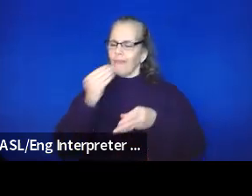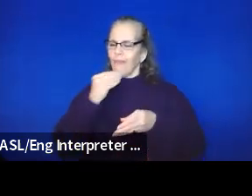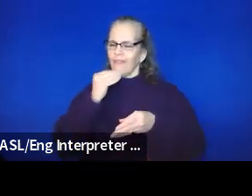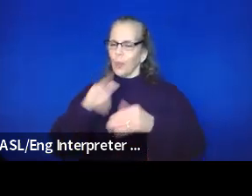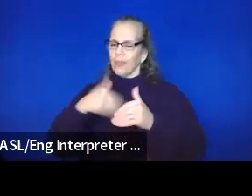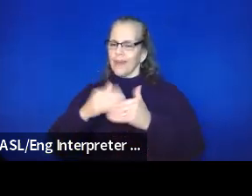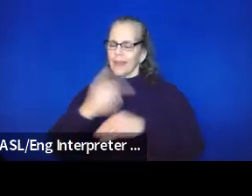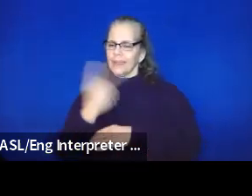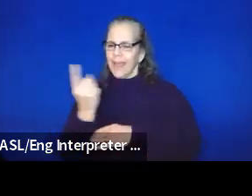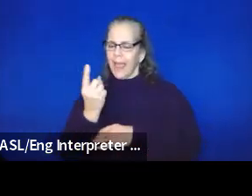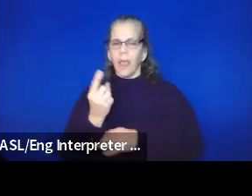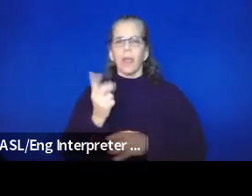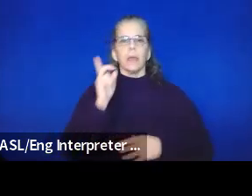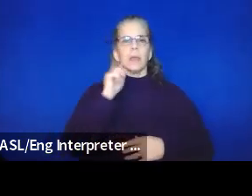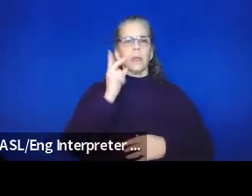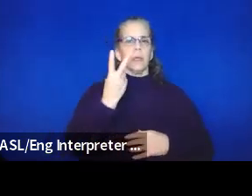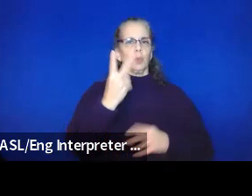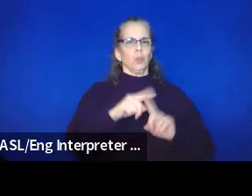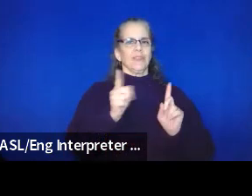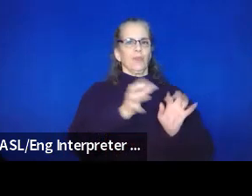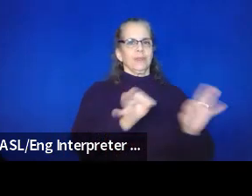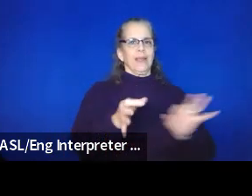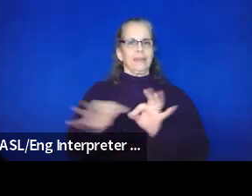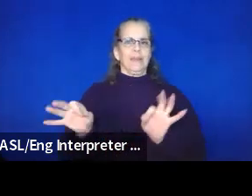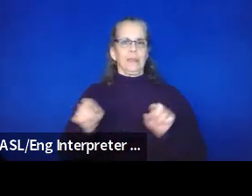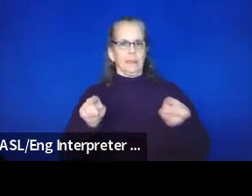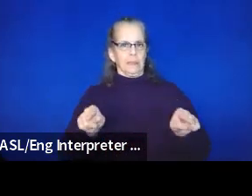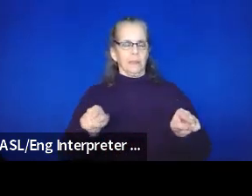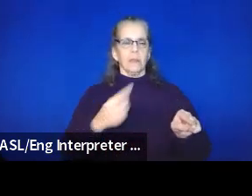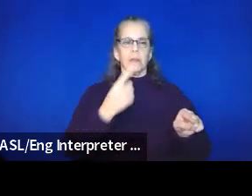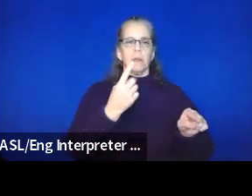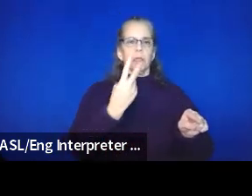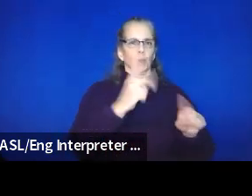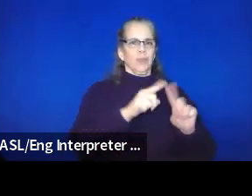You're hearing a couple of sentences, one neutrally and one with emotion